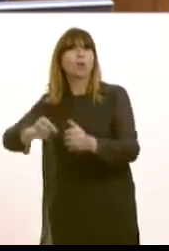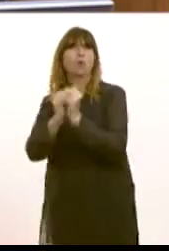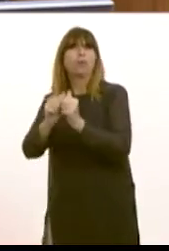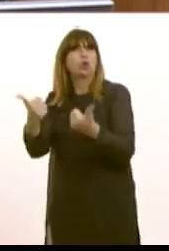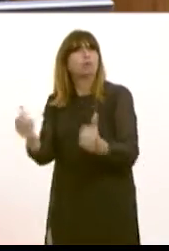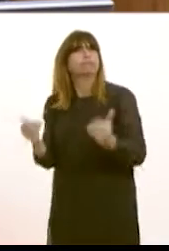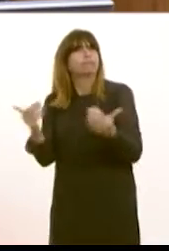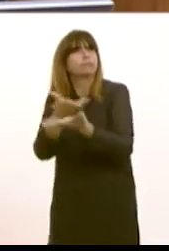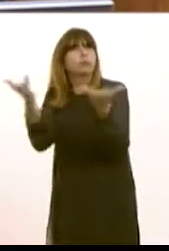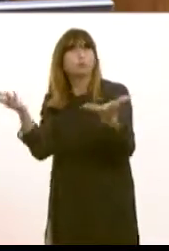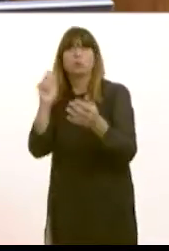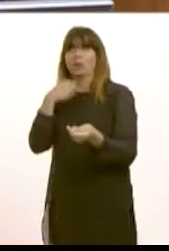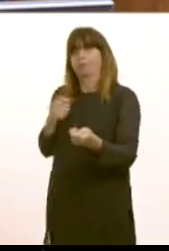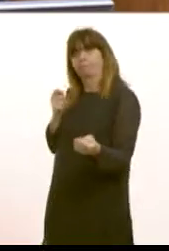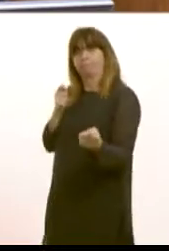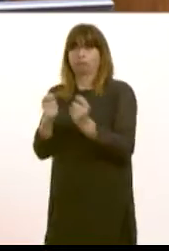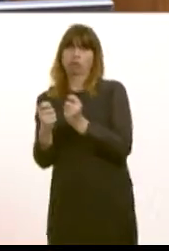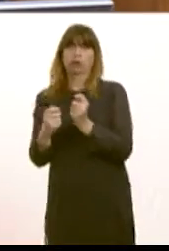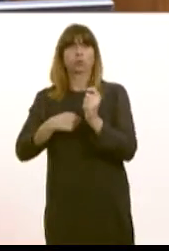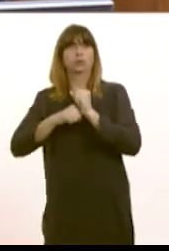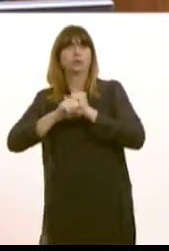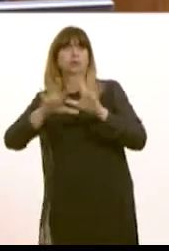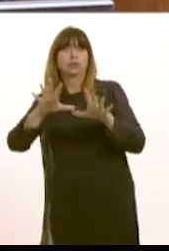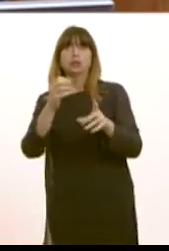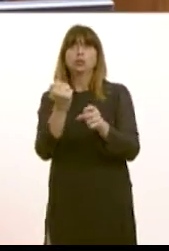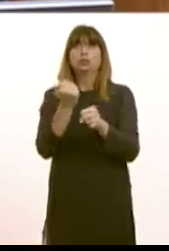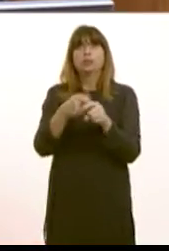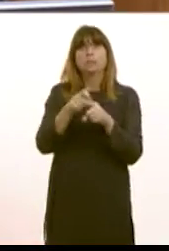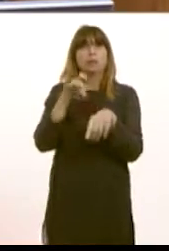It will be a step change in the way we market Wales to aid doctor and GP recruitment.